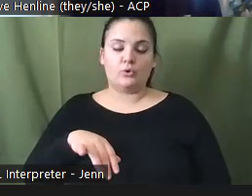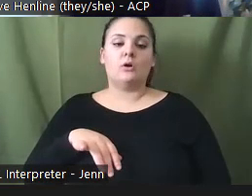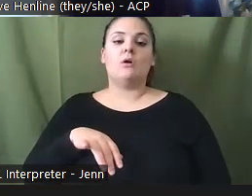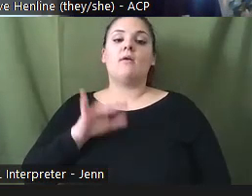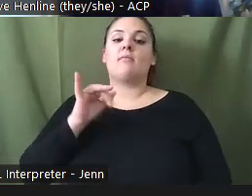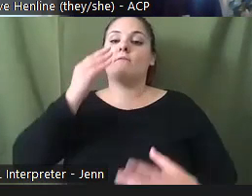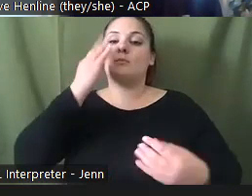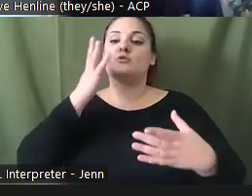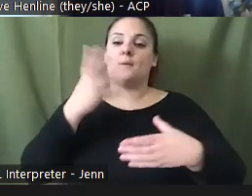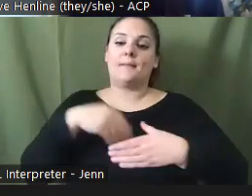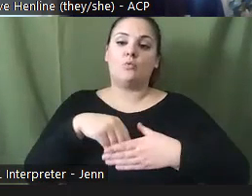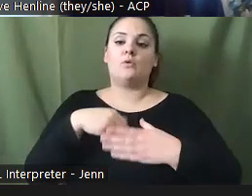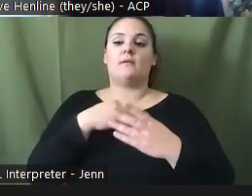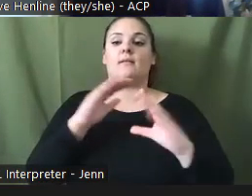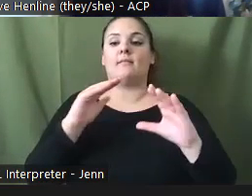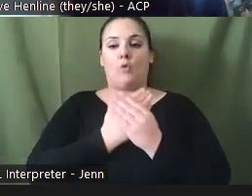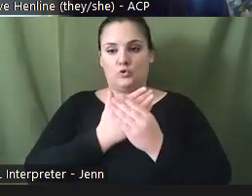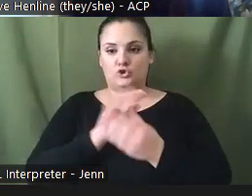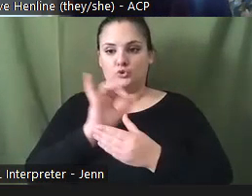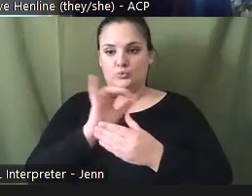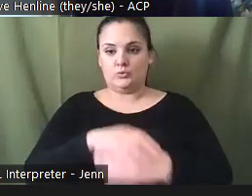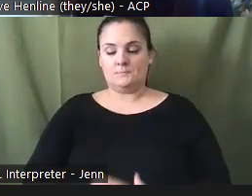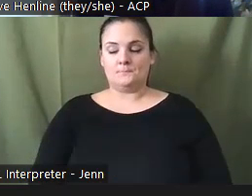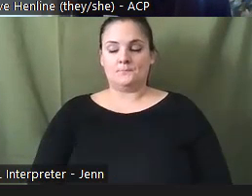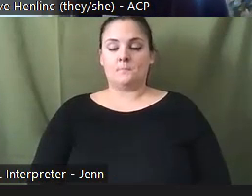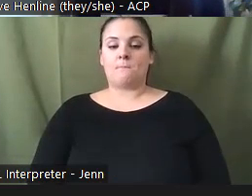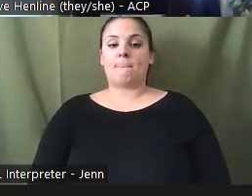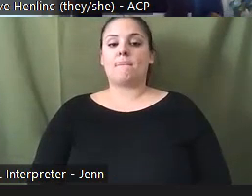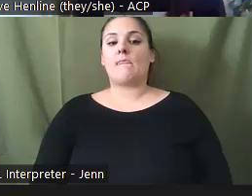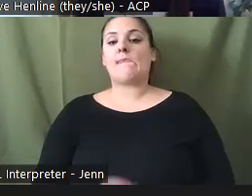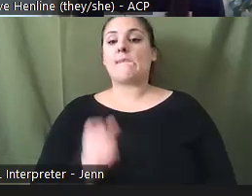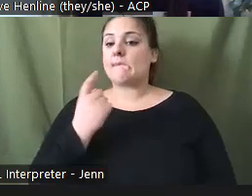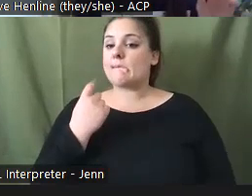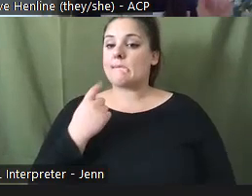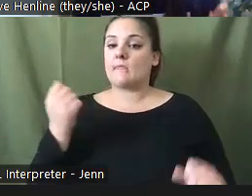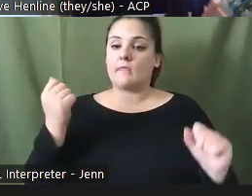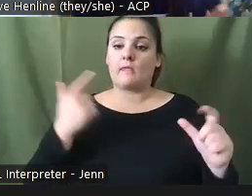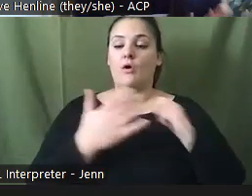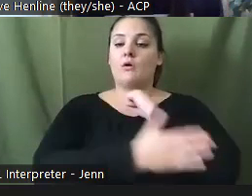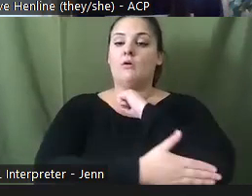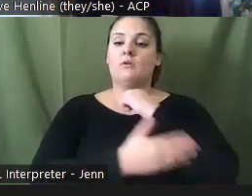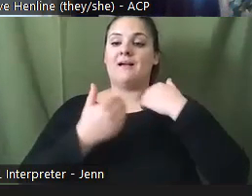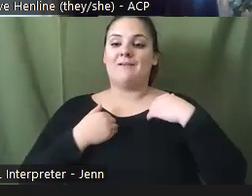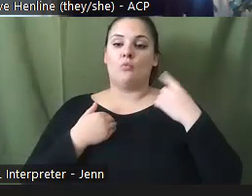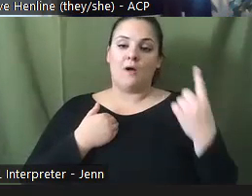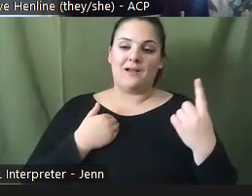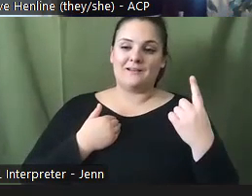in the welcome folder, but basically every county has one or two designated people that work with